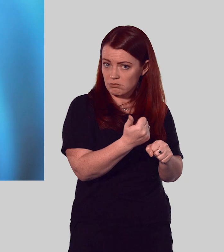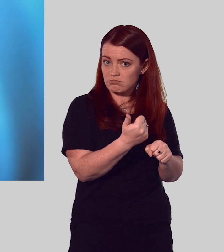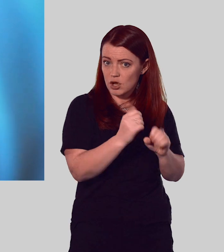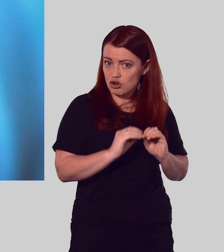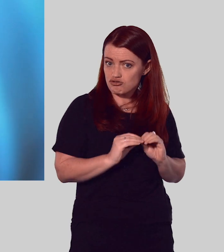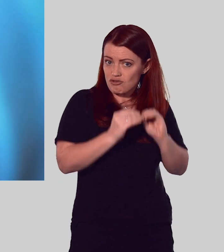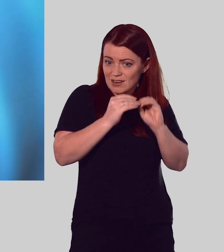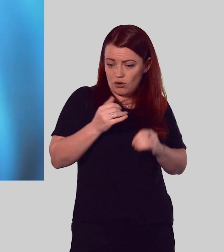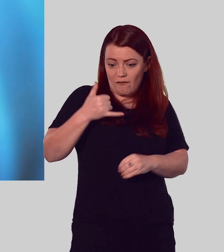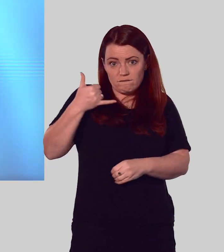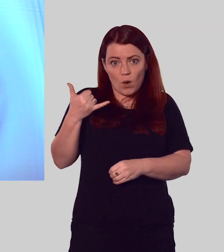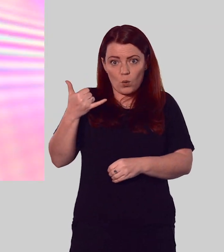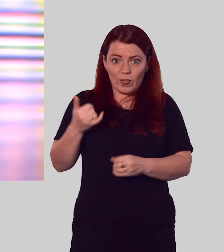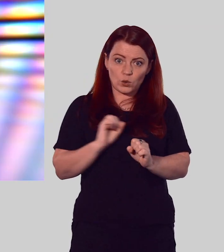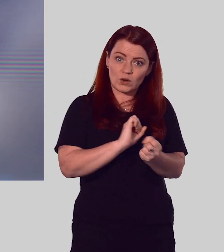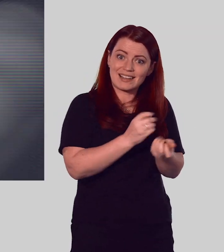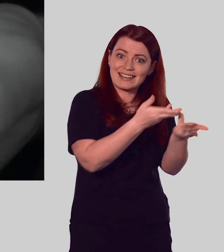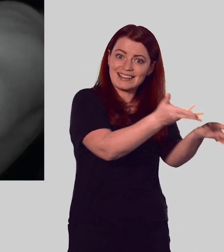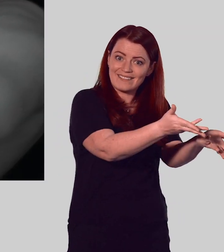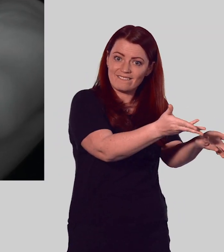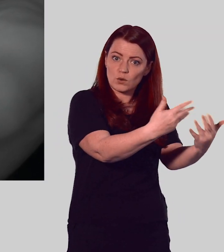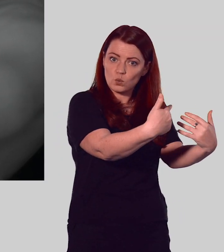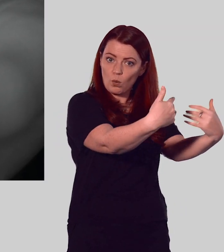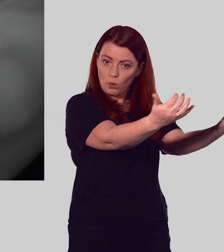phones you lend to your audience might be more suitable.